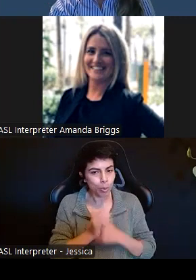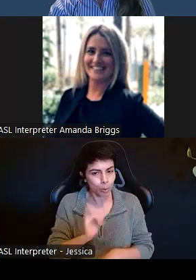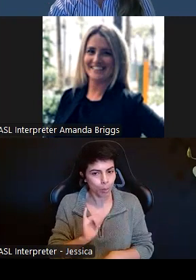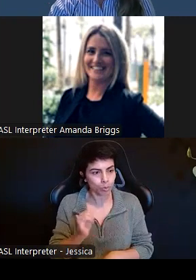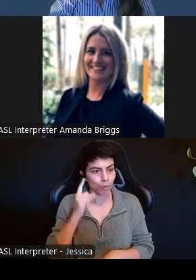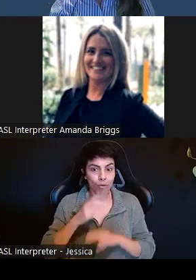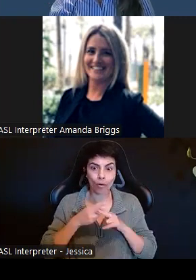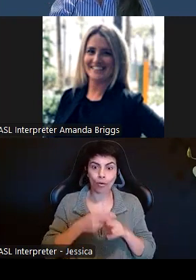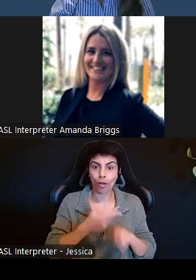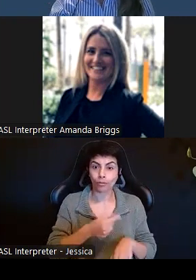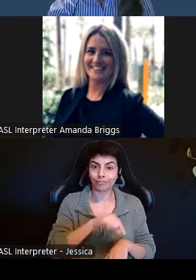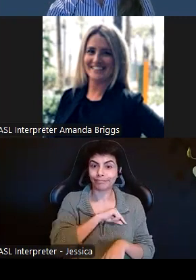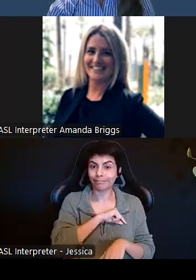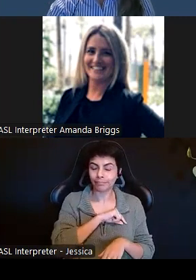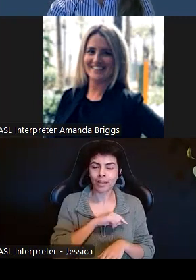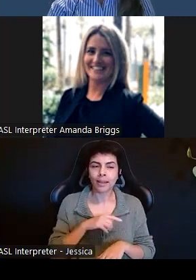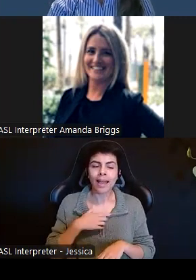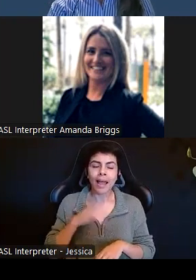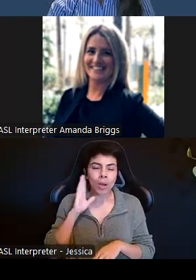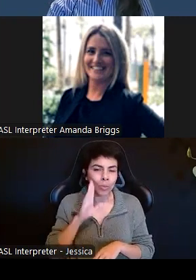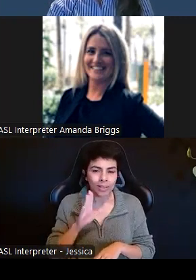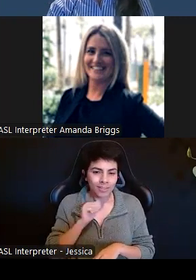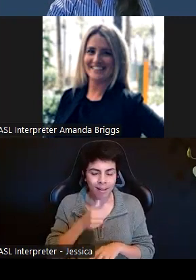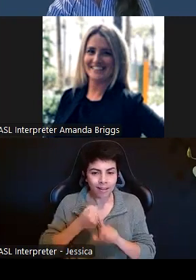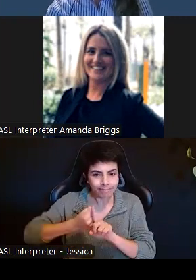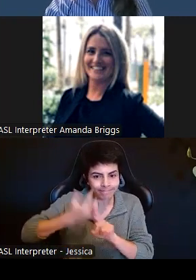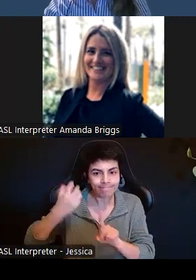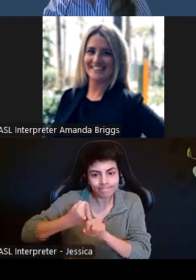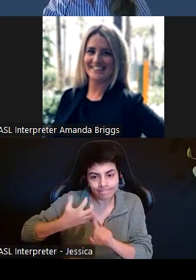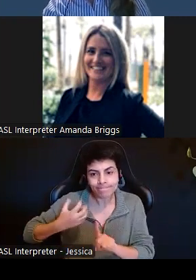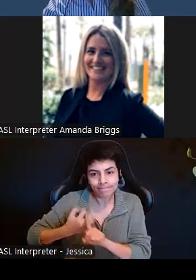I'm not going to go into details about, these programs.